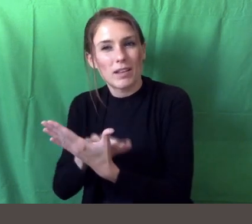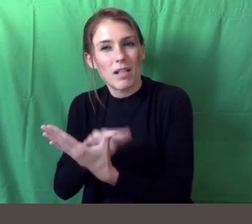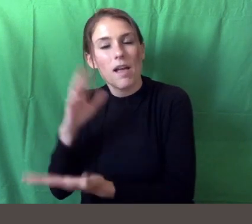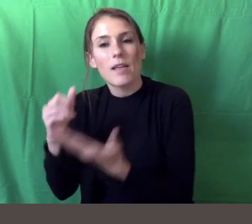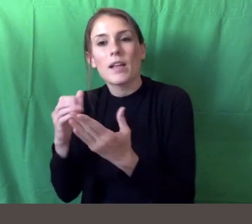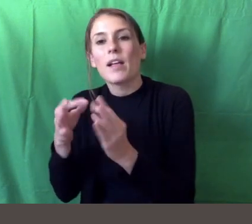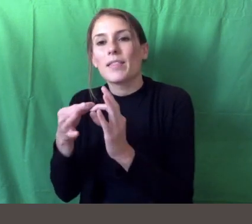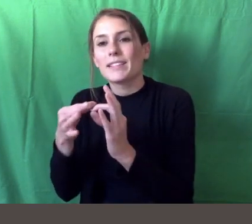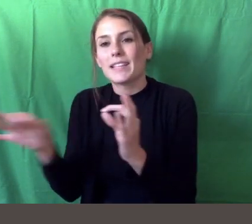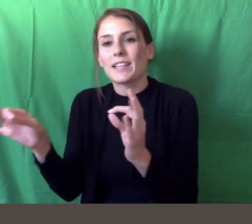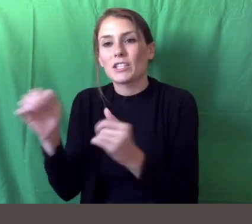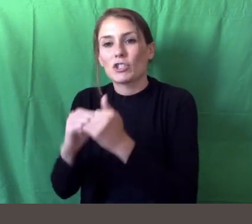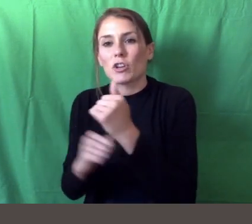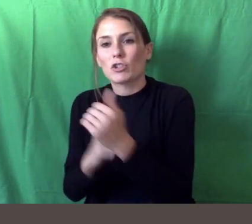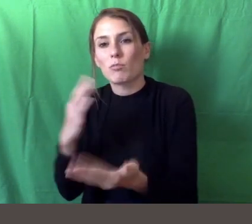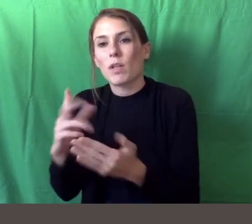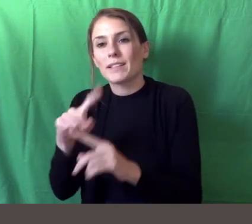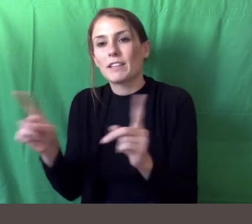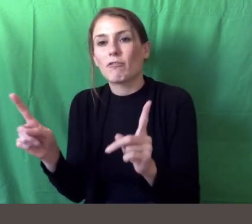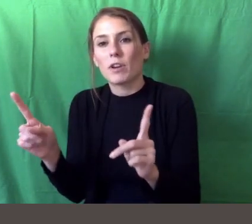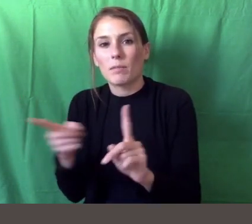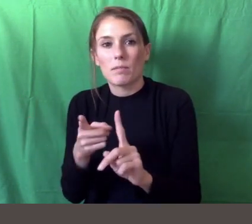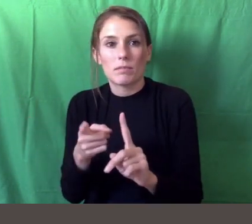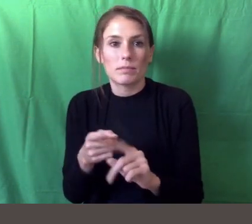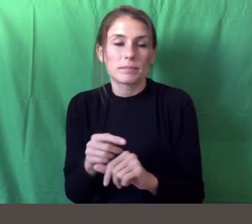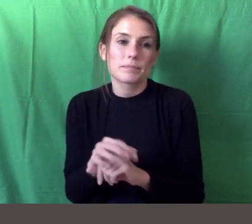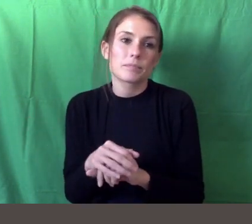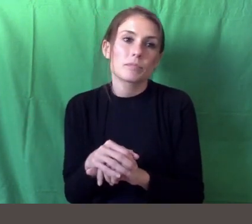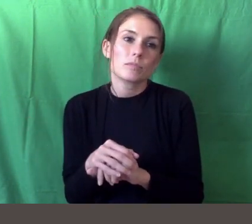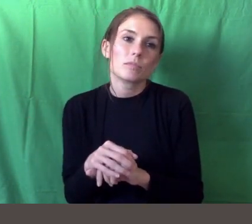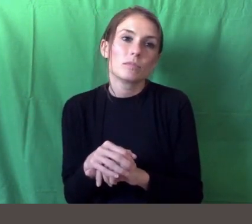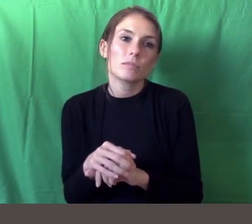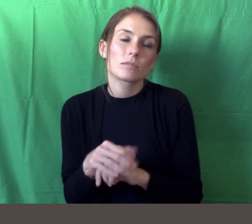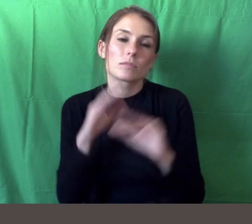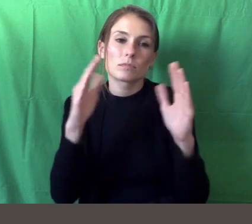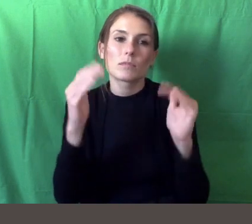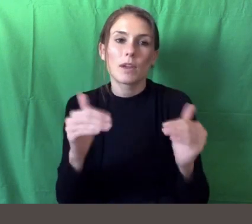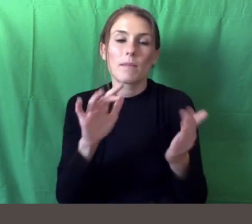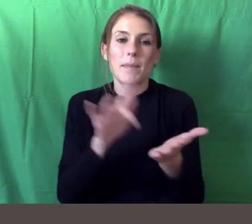and the sentence structure probably is quite different between legal documents and novels.